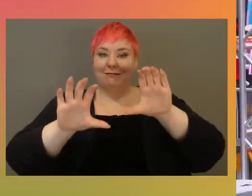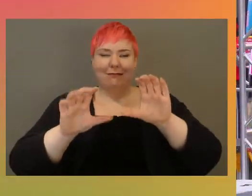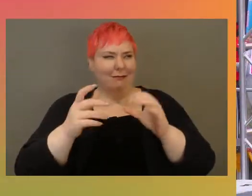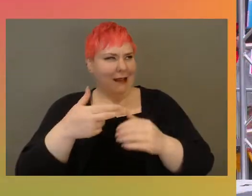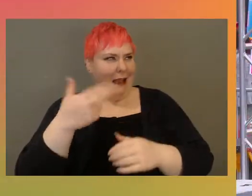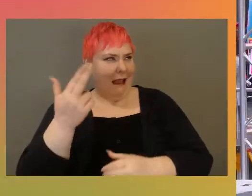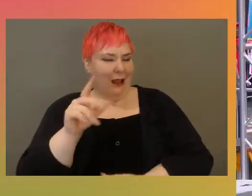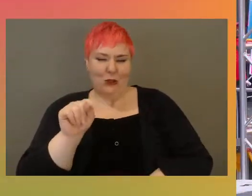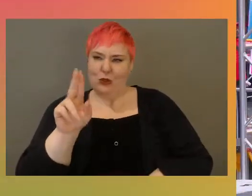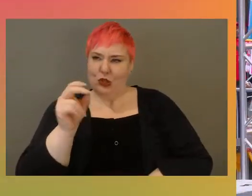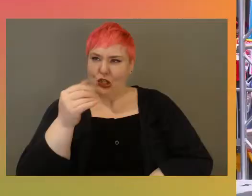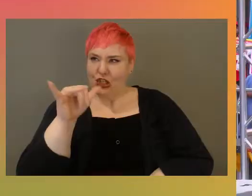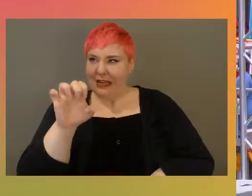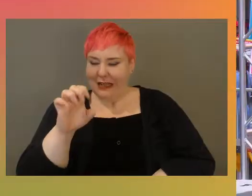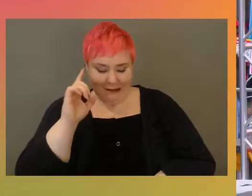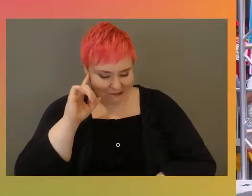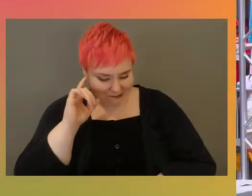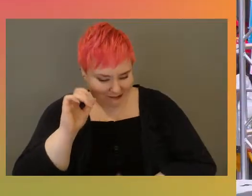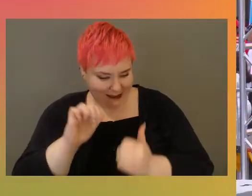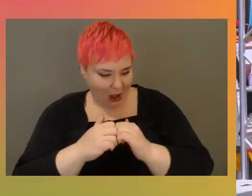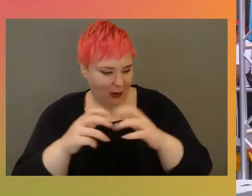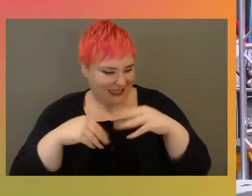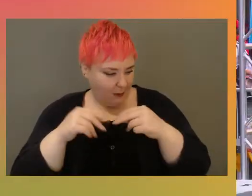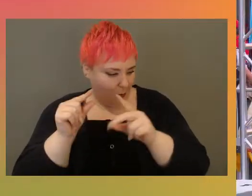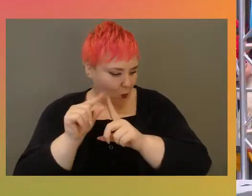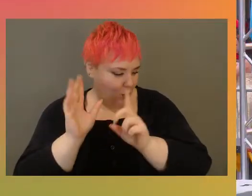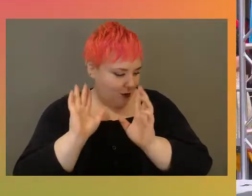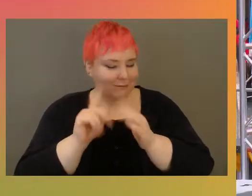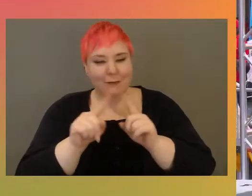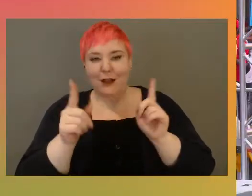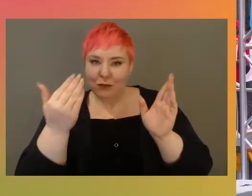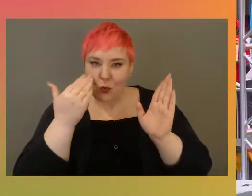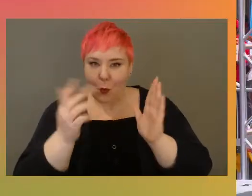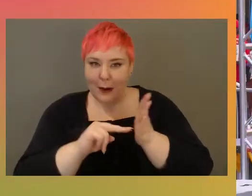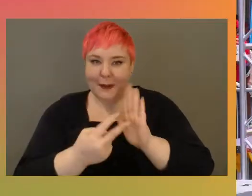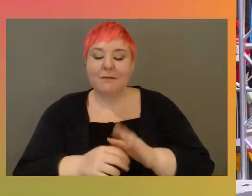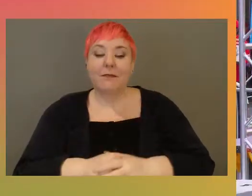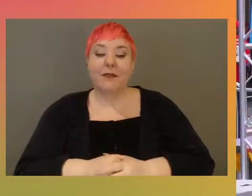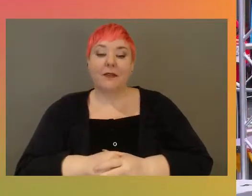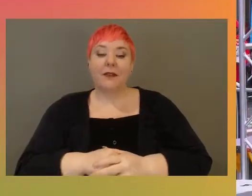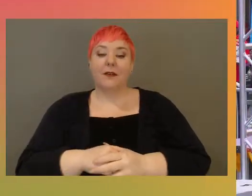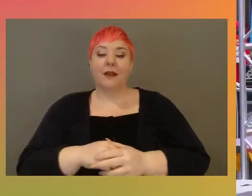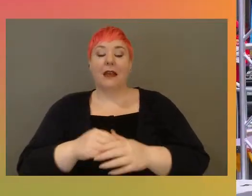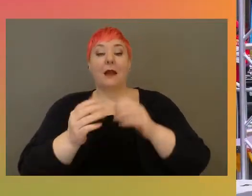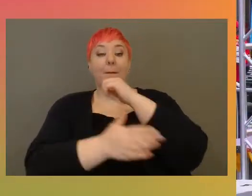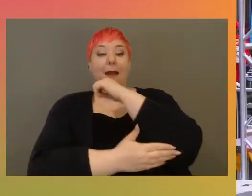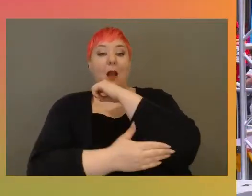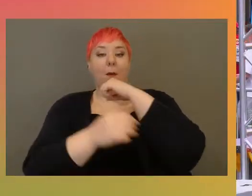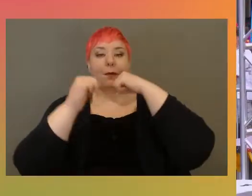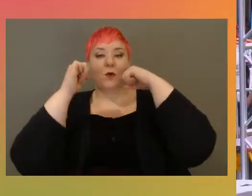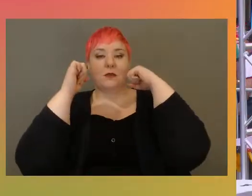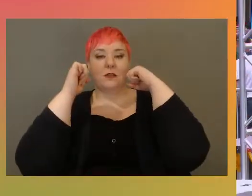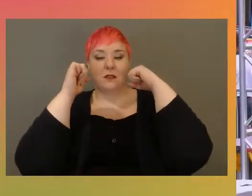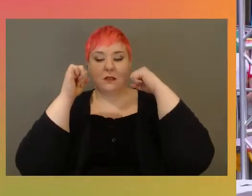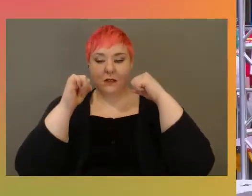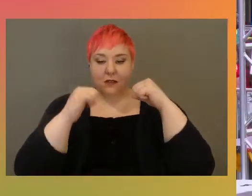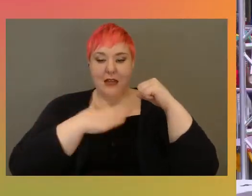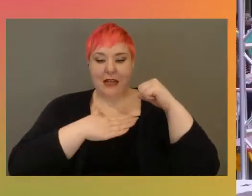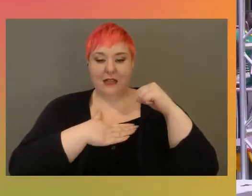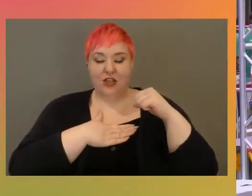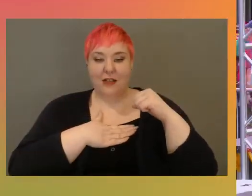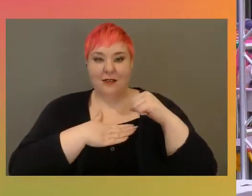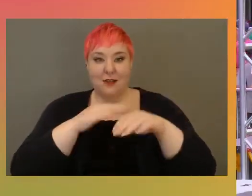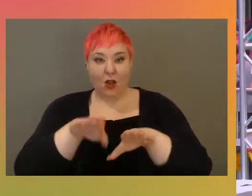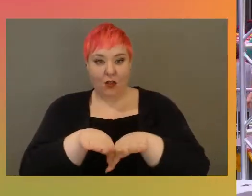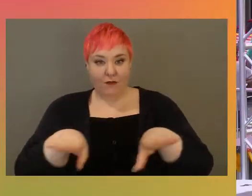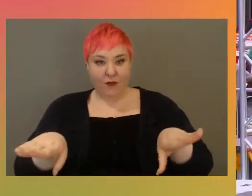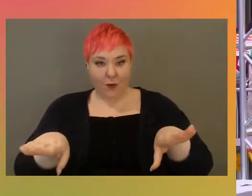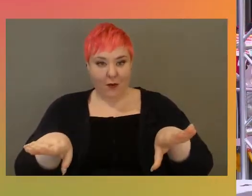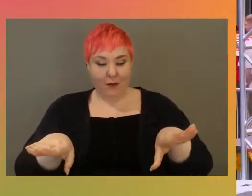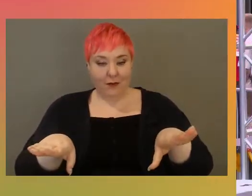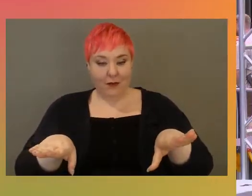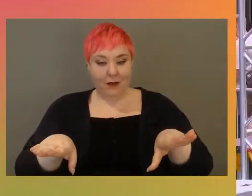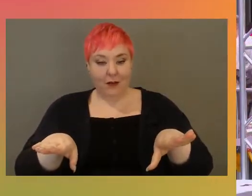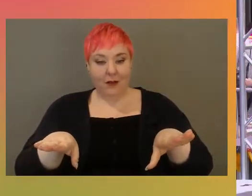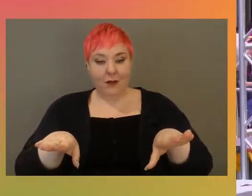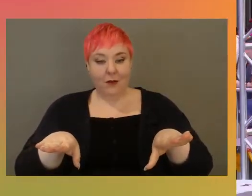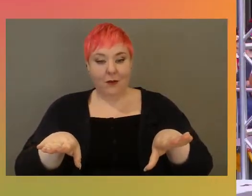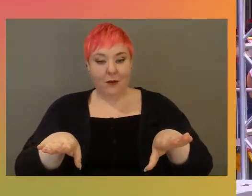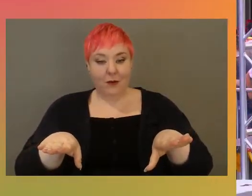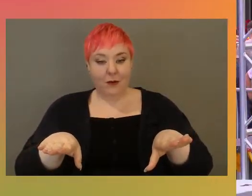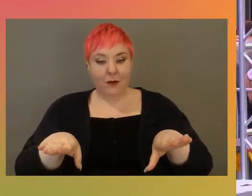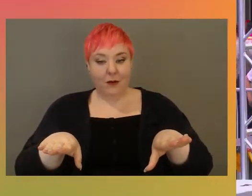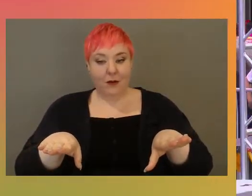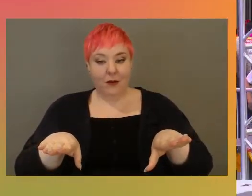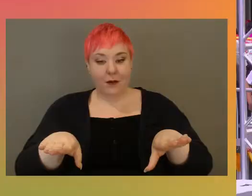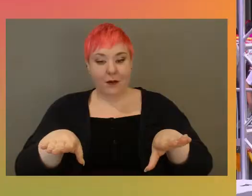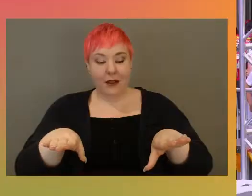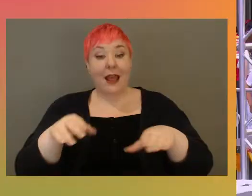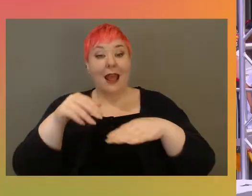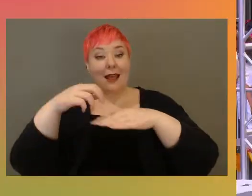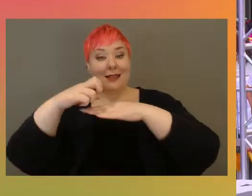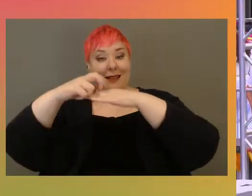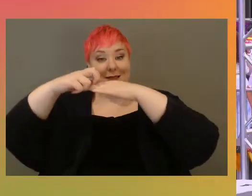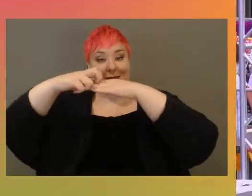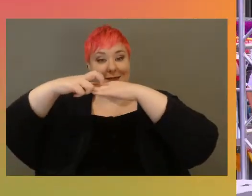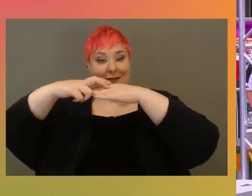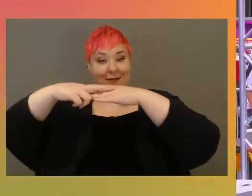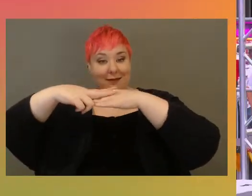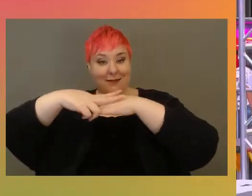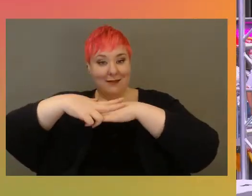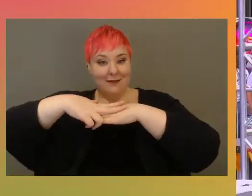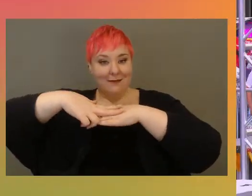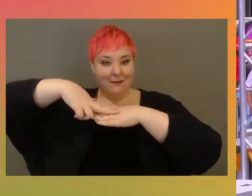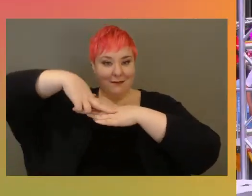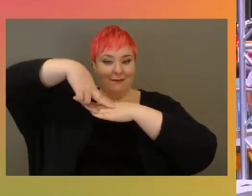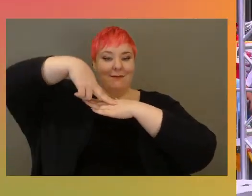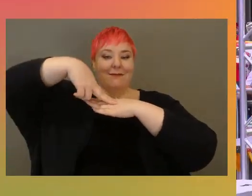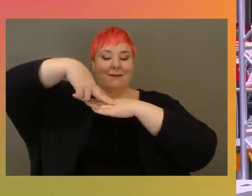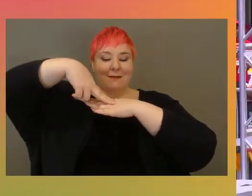IF YOU CAN KEEP YOUR IS HIGH,